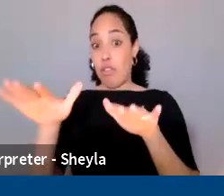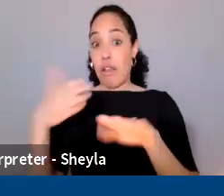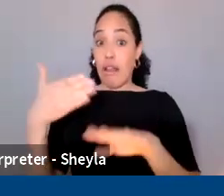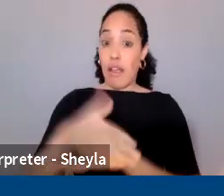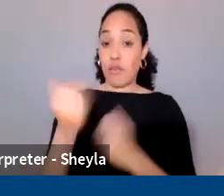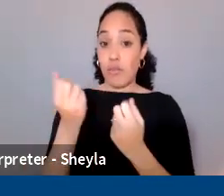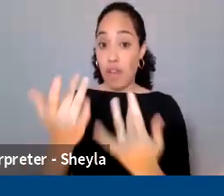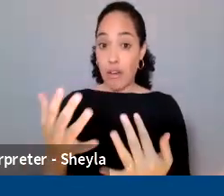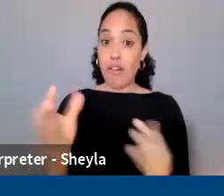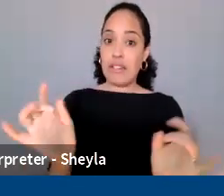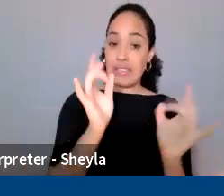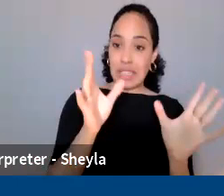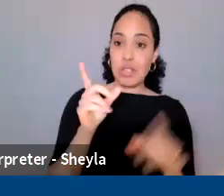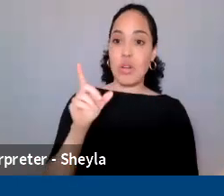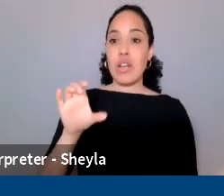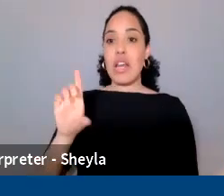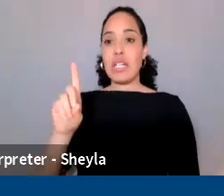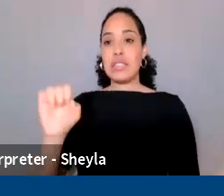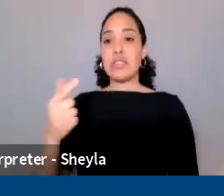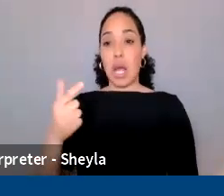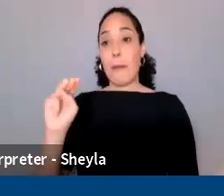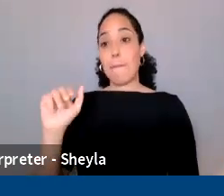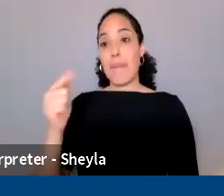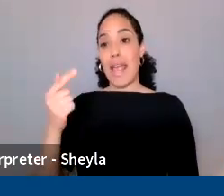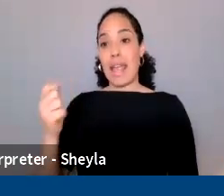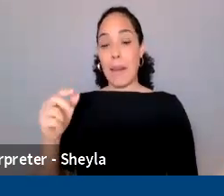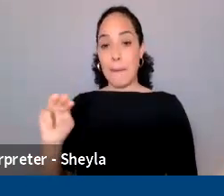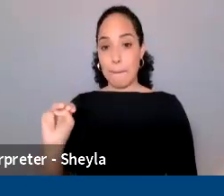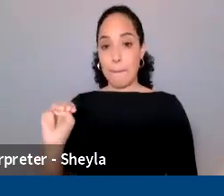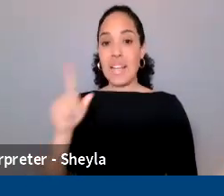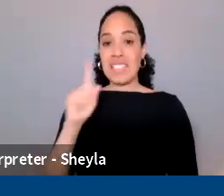Forest Insurance Program I'm sorry the National Flood Insurance Program community assistance